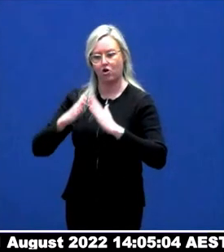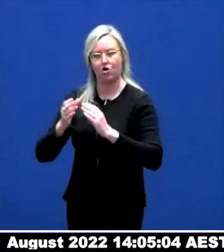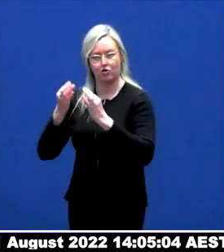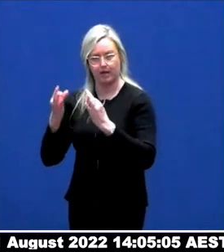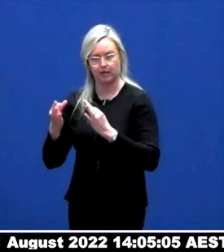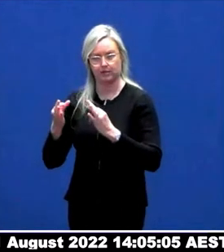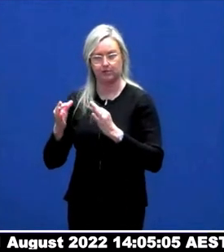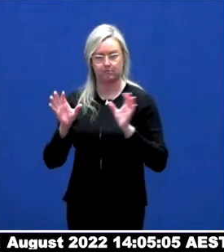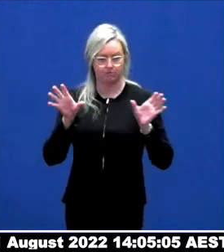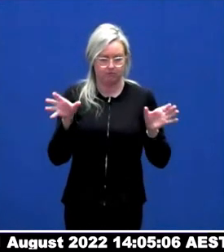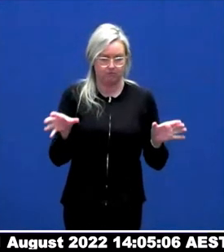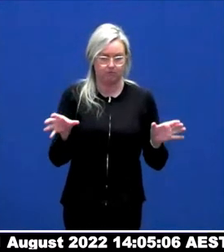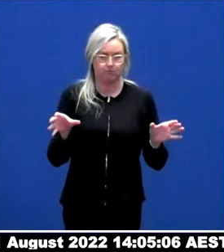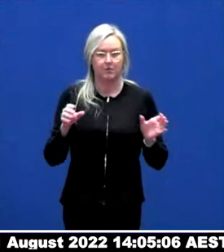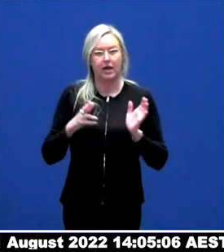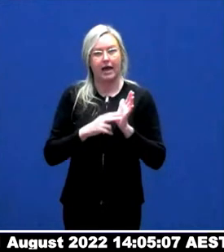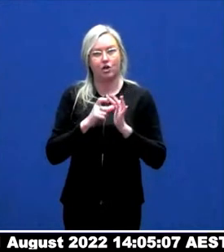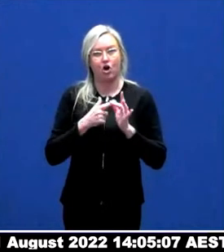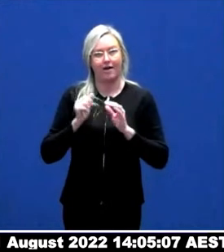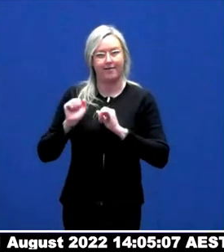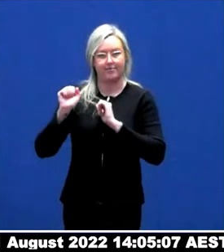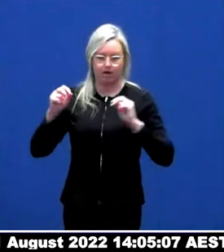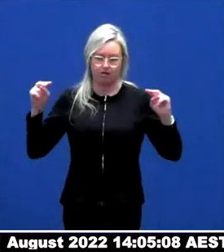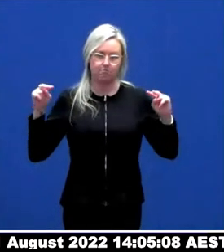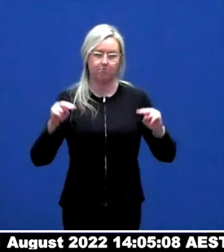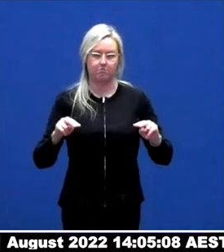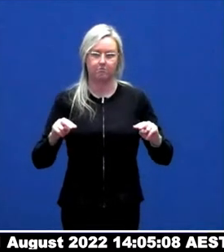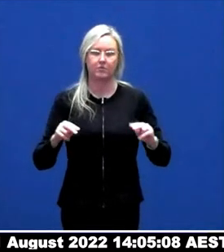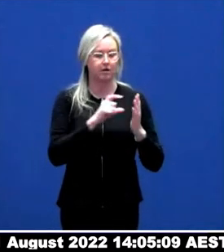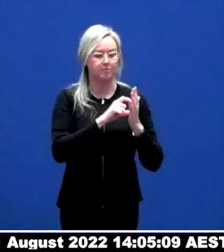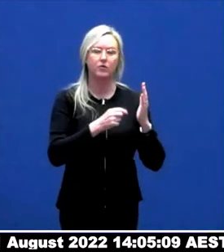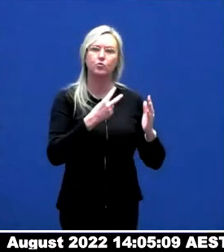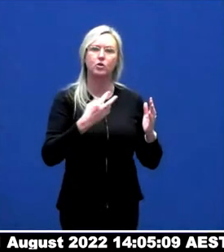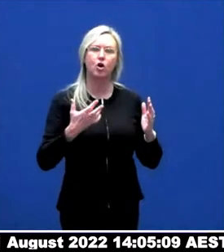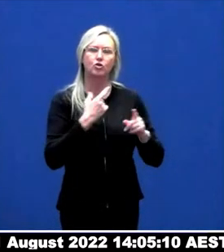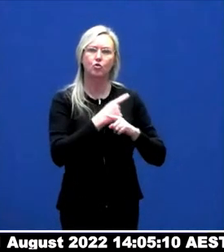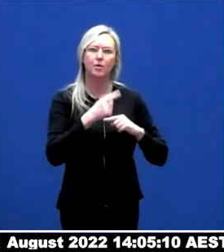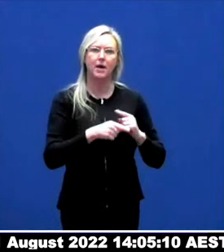We see from paragraph 29 that you talk about people who self-report homelessness.